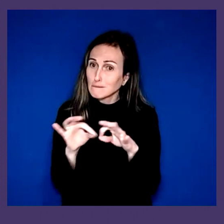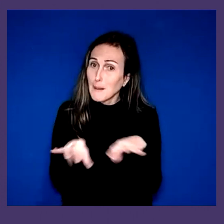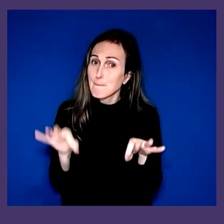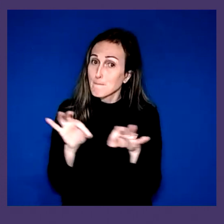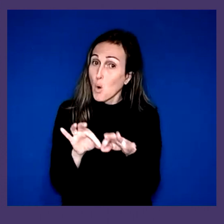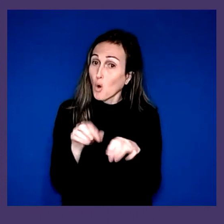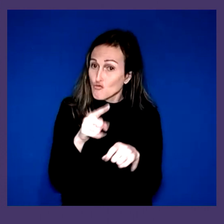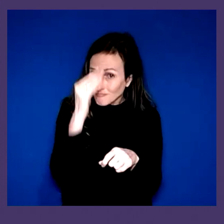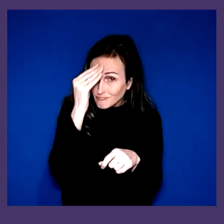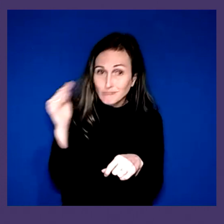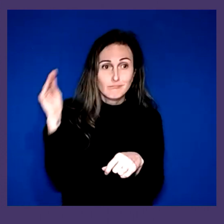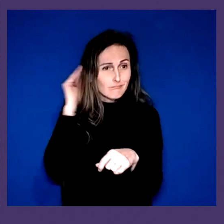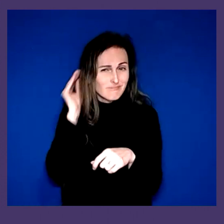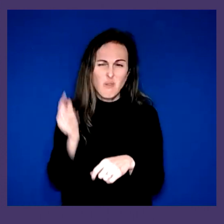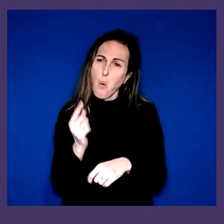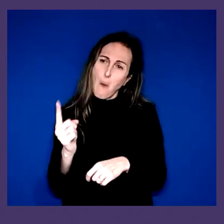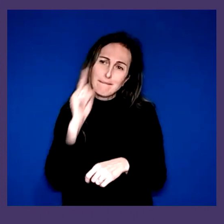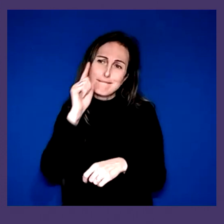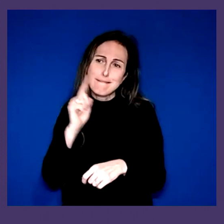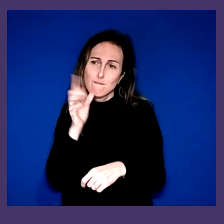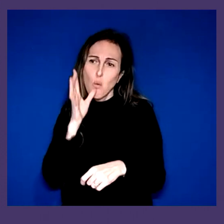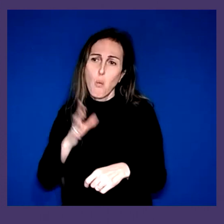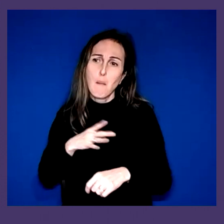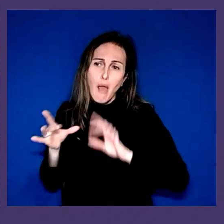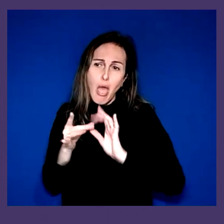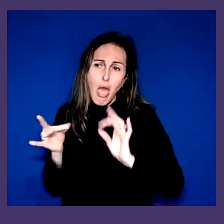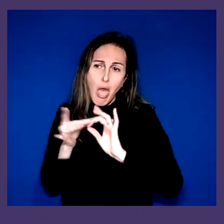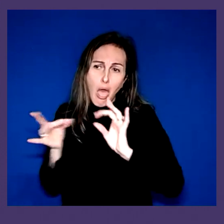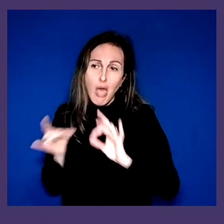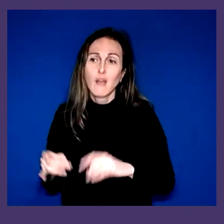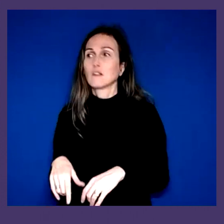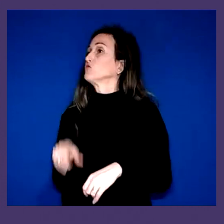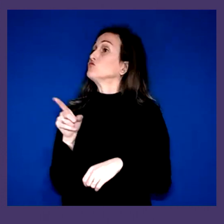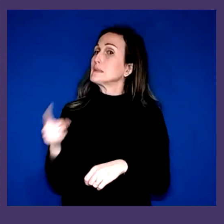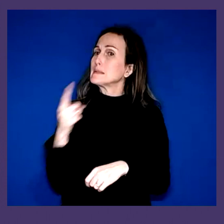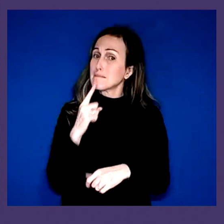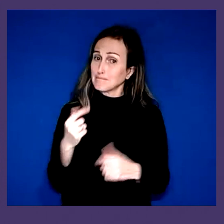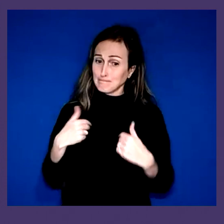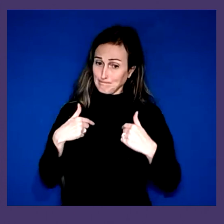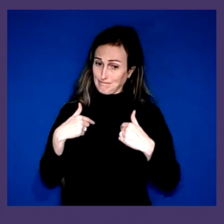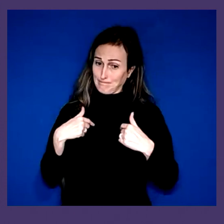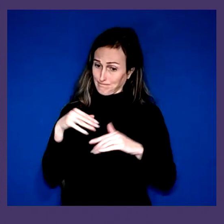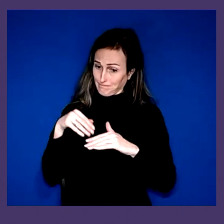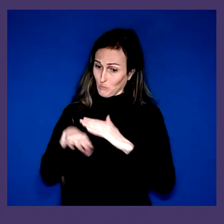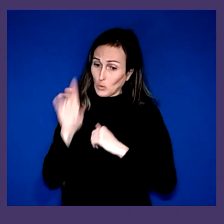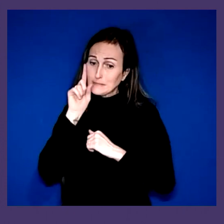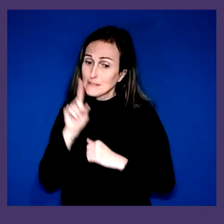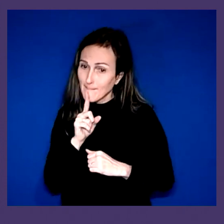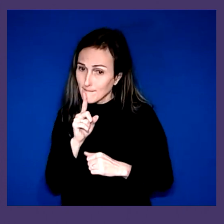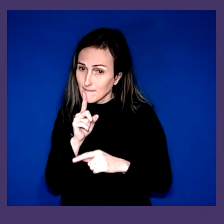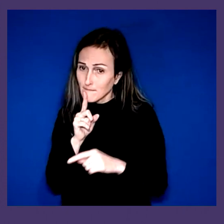one user said. She said, "Look, I was born deaf, never heard English, I'm not oral, I don't speak English.